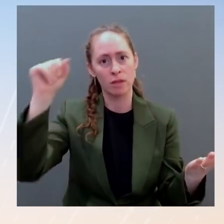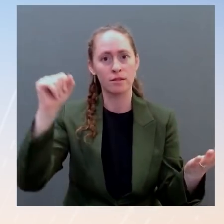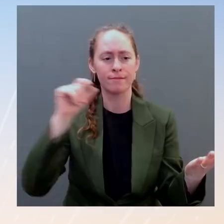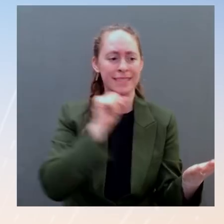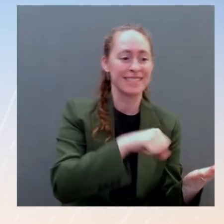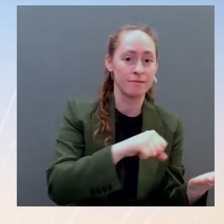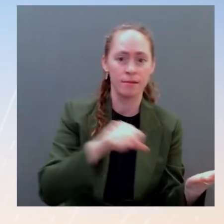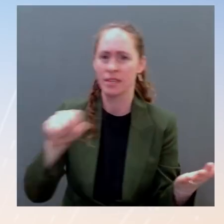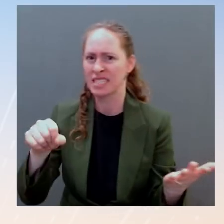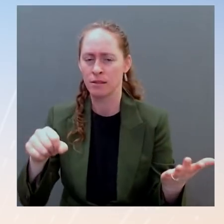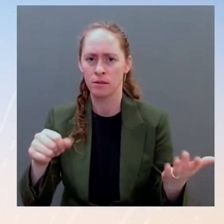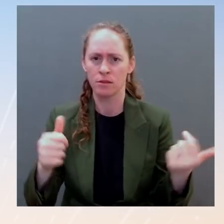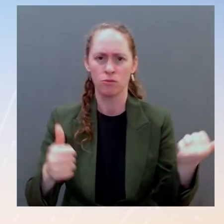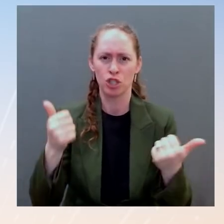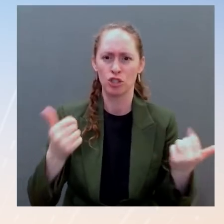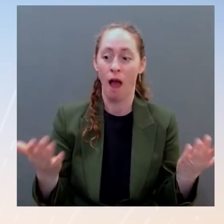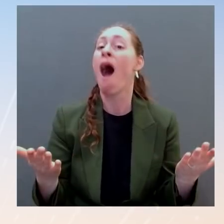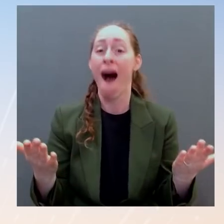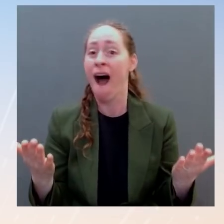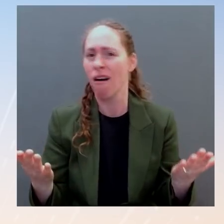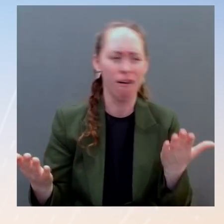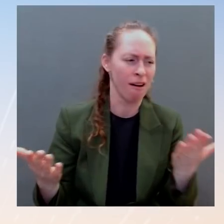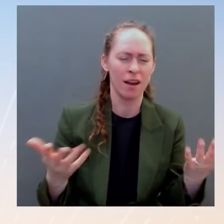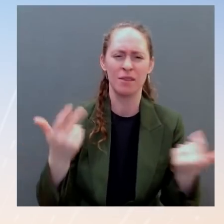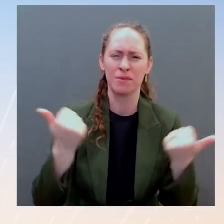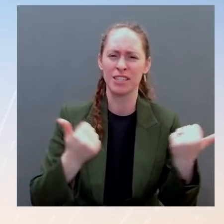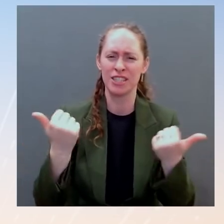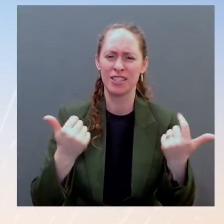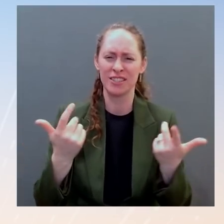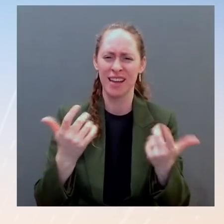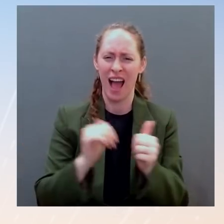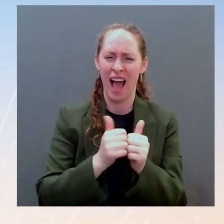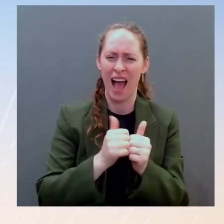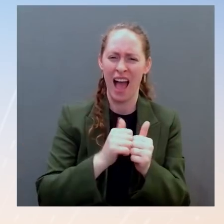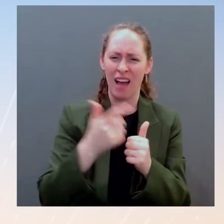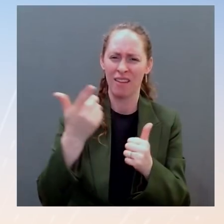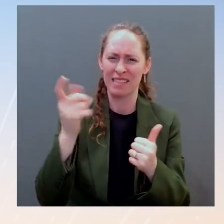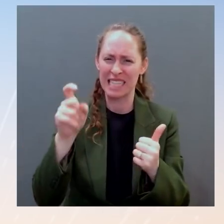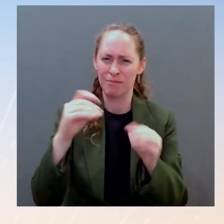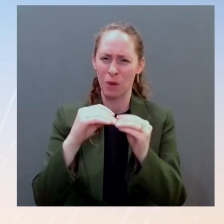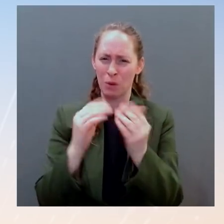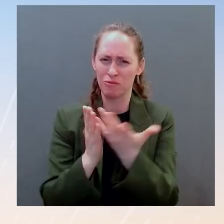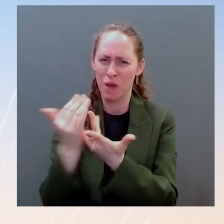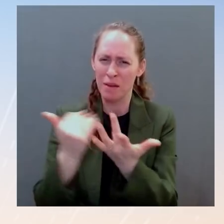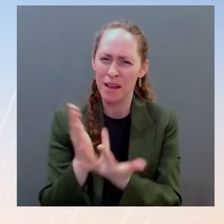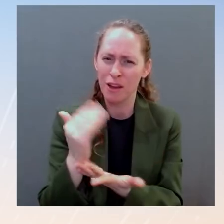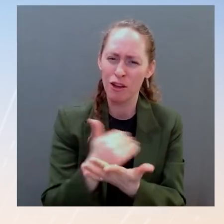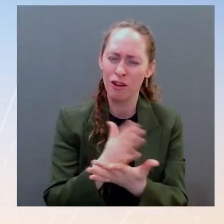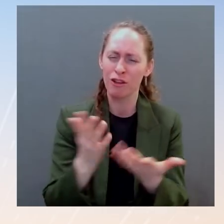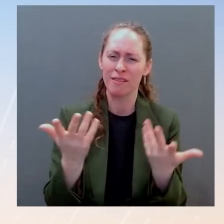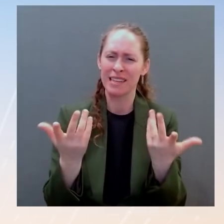There's other legislation that's -- that hasn't been passed in the Senate that also grapples with this issue. Ms. Psaki: Sure. I mean, obviously, as you know,